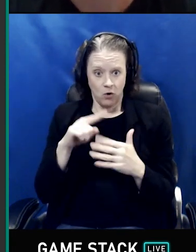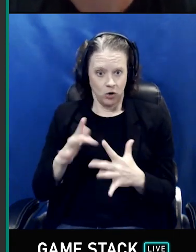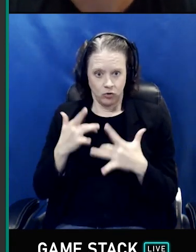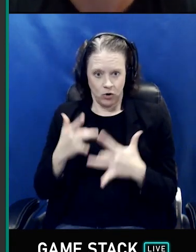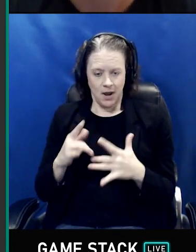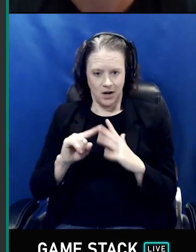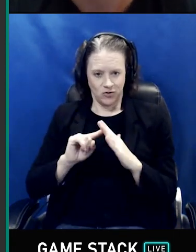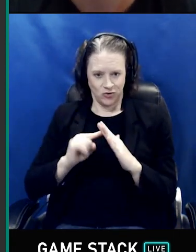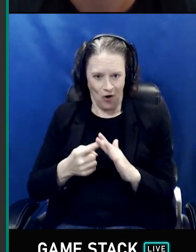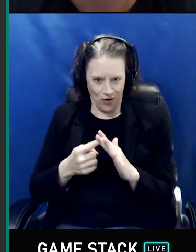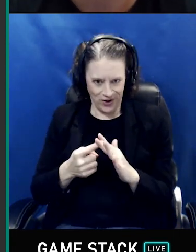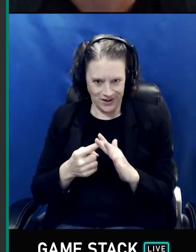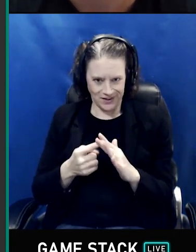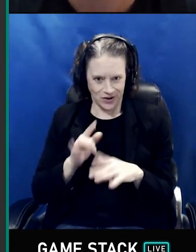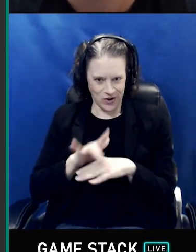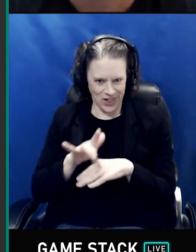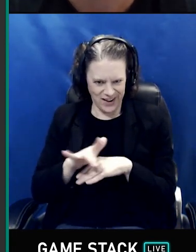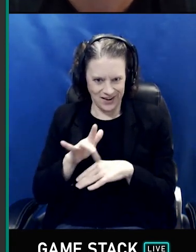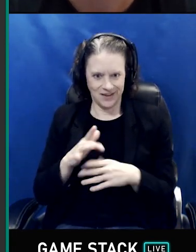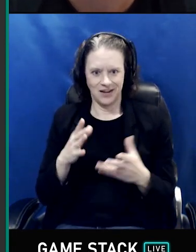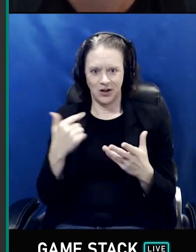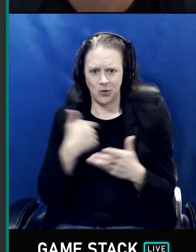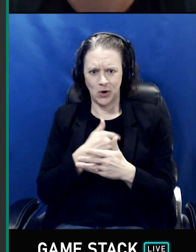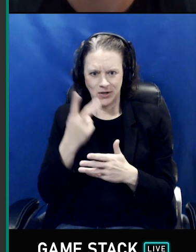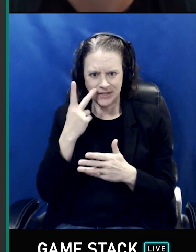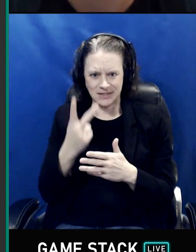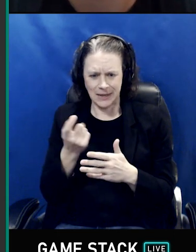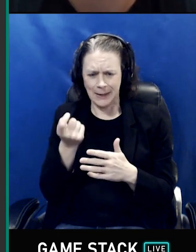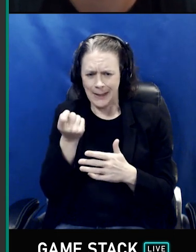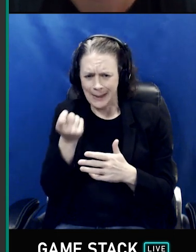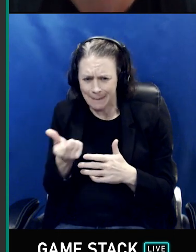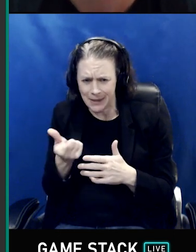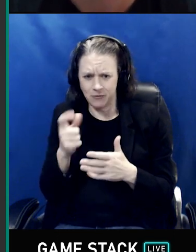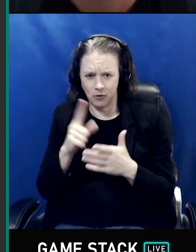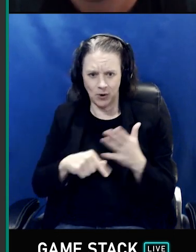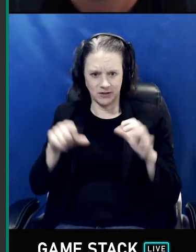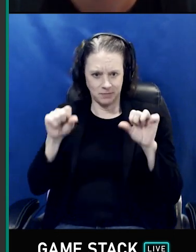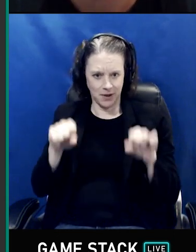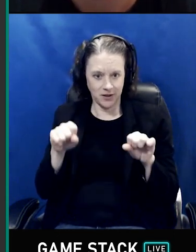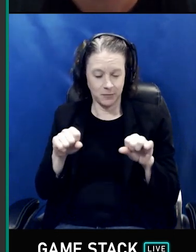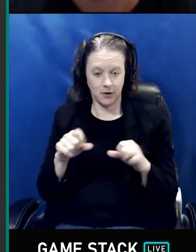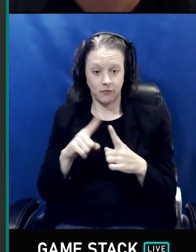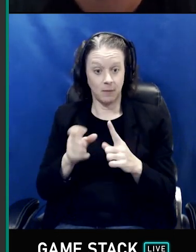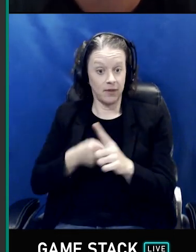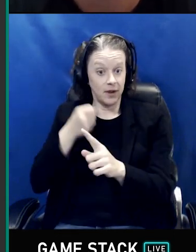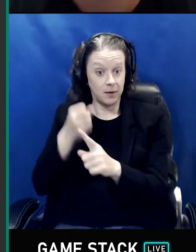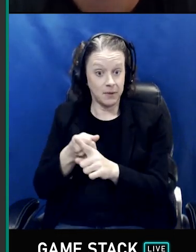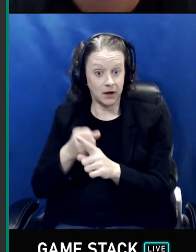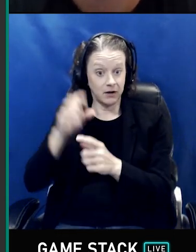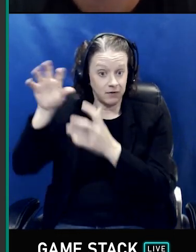and we're only seeing the tip of the iceberg of what is possible from the impact of cloud optimizations.